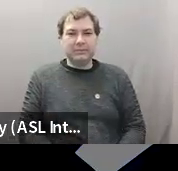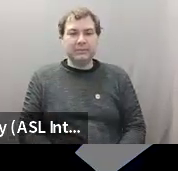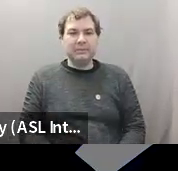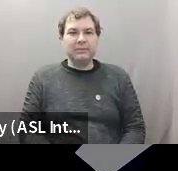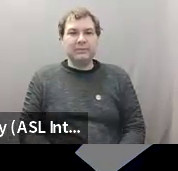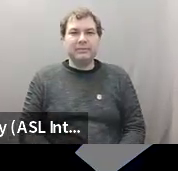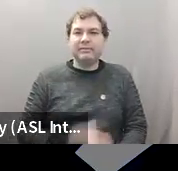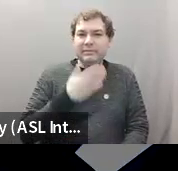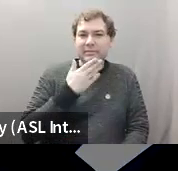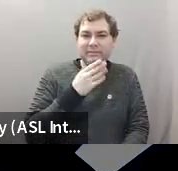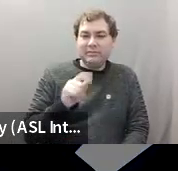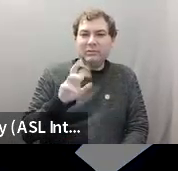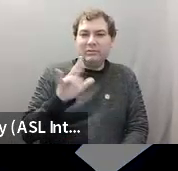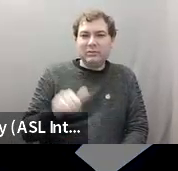Linda Pogue: Thank you, Troy. Linda Pogue: Appreciate that.